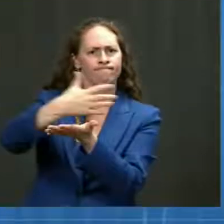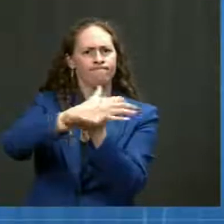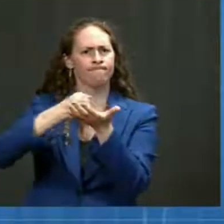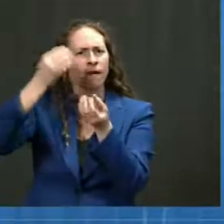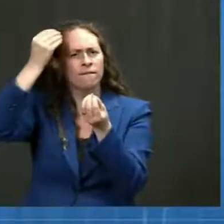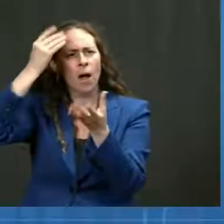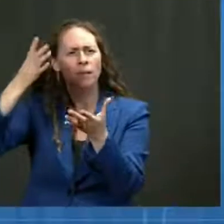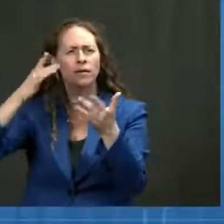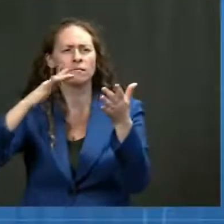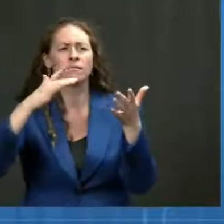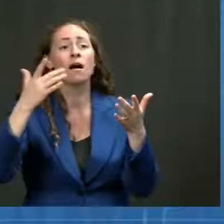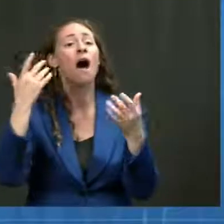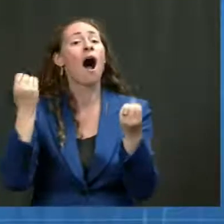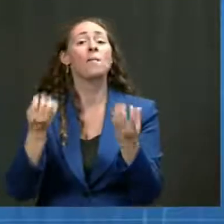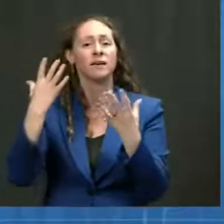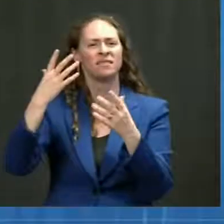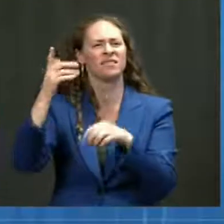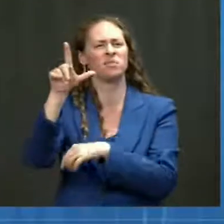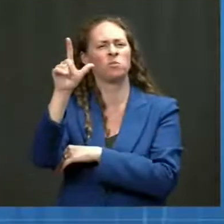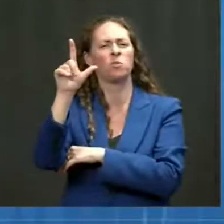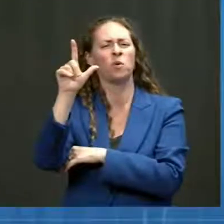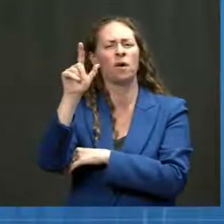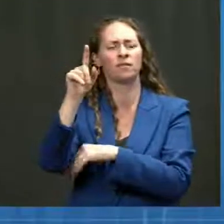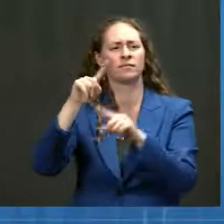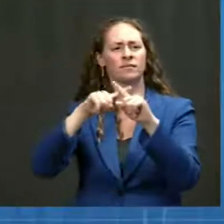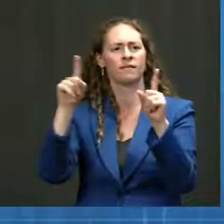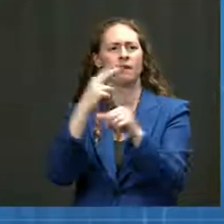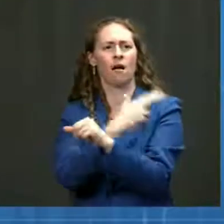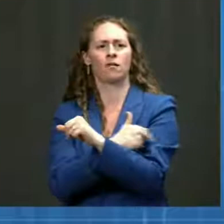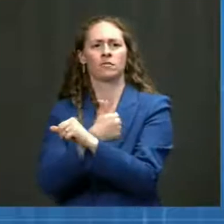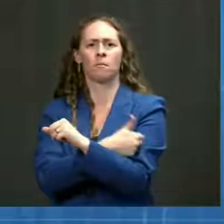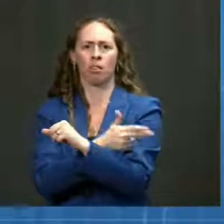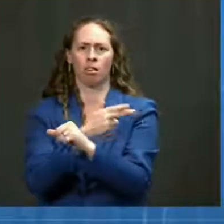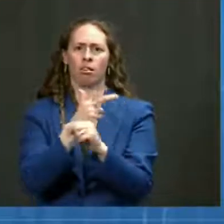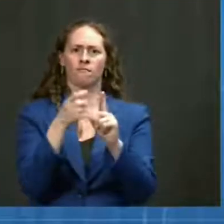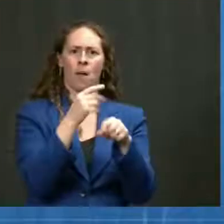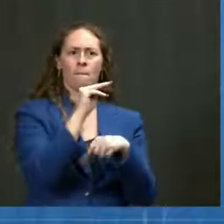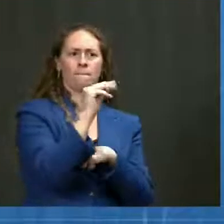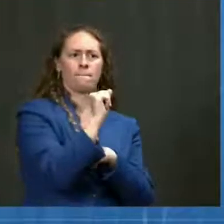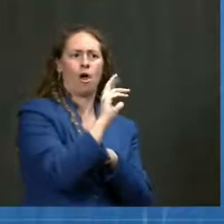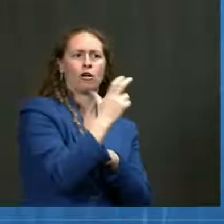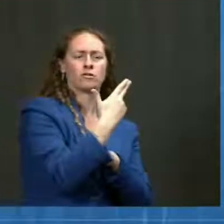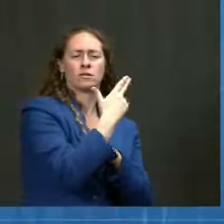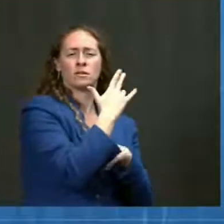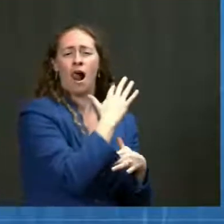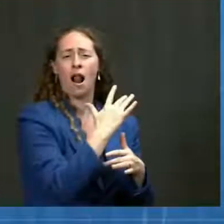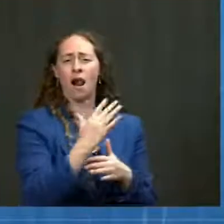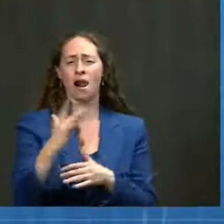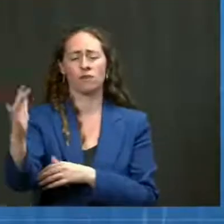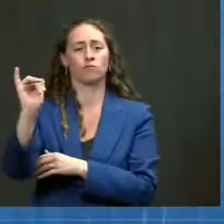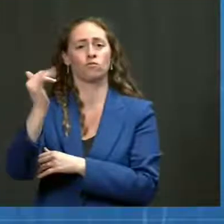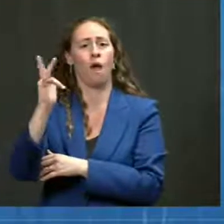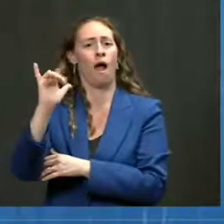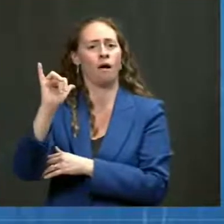WHICH EXAMINES DATA OVER 3000 ADULTS ADMITTED TO 21 HOSPITALS